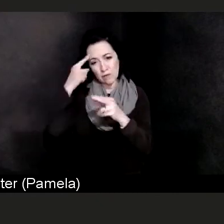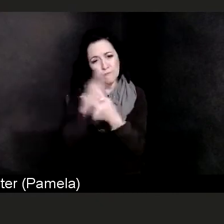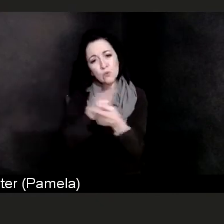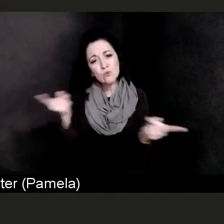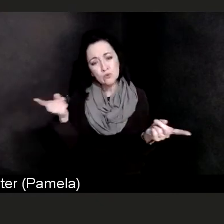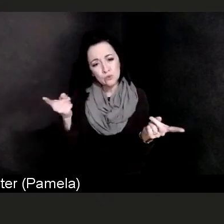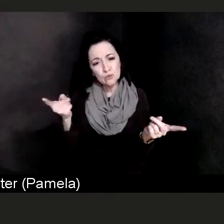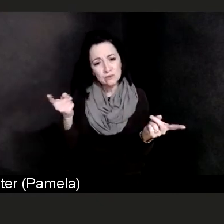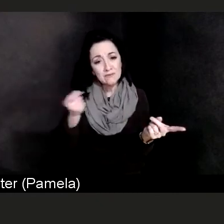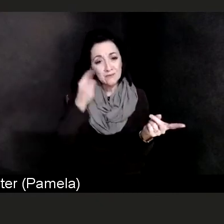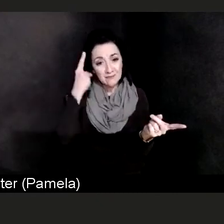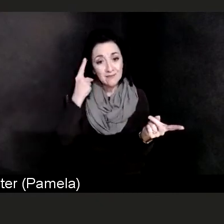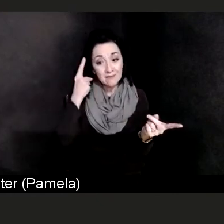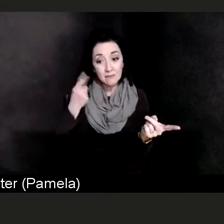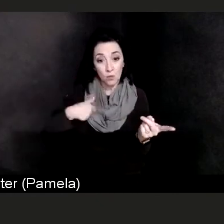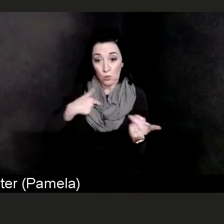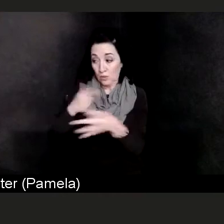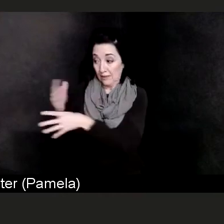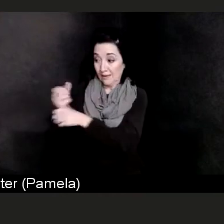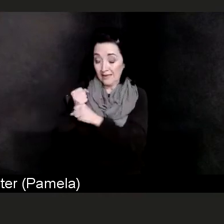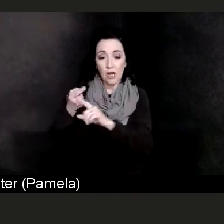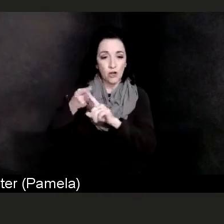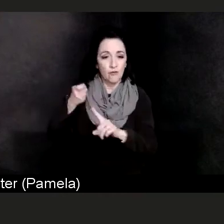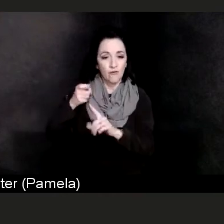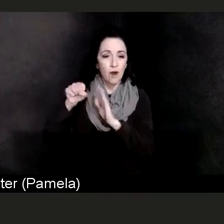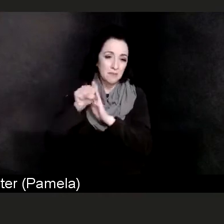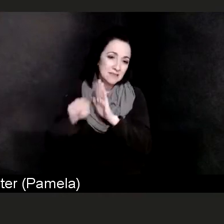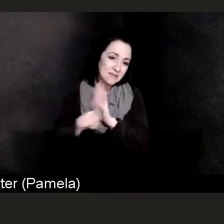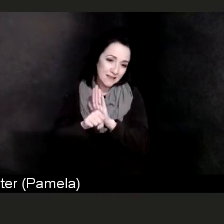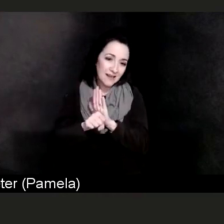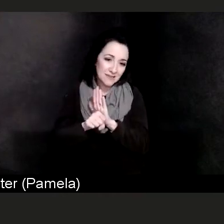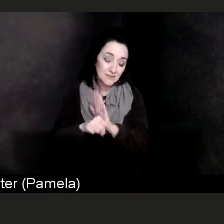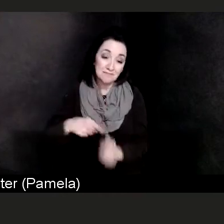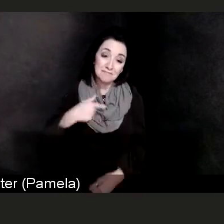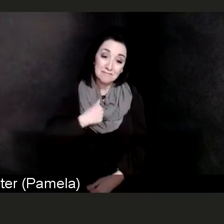I will also tell you that I learned in the Navy that the people with the plan,